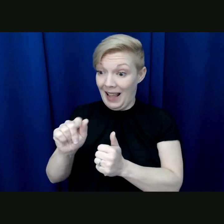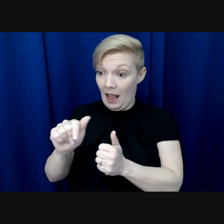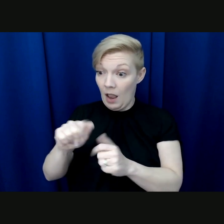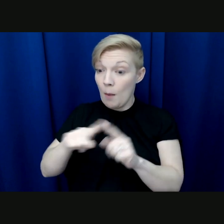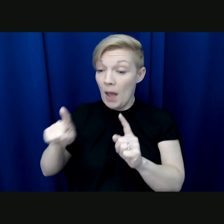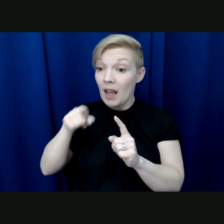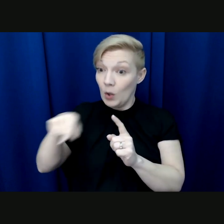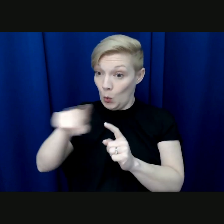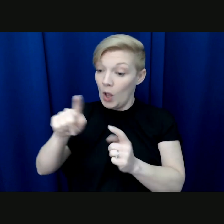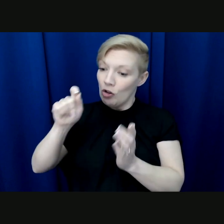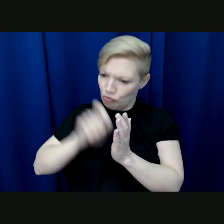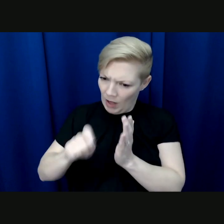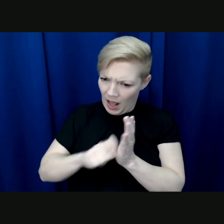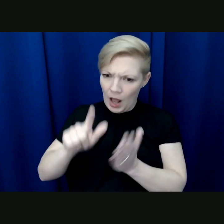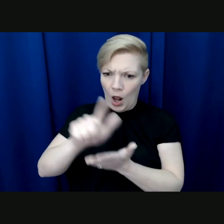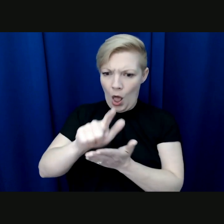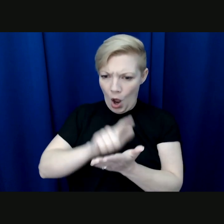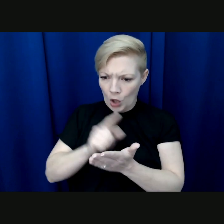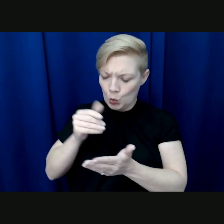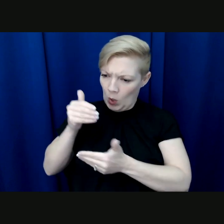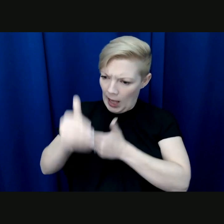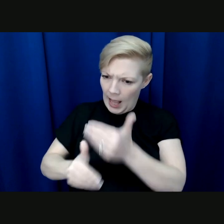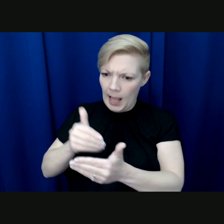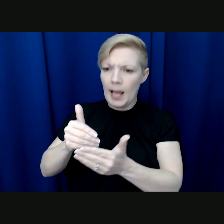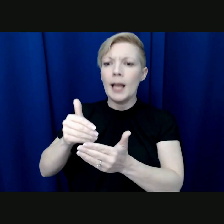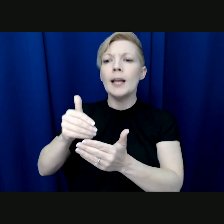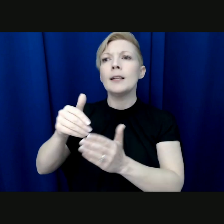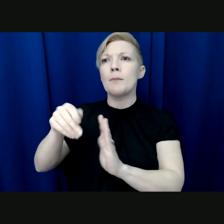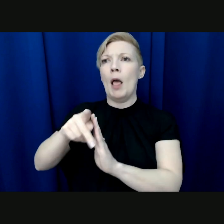Mr. Roker: And so you've got to really be very nimble